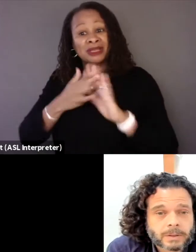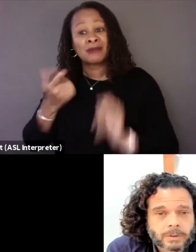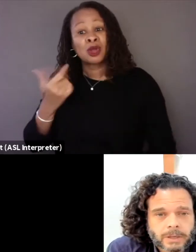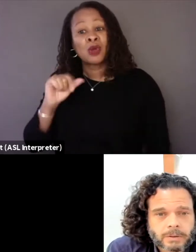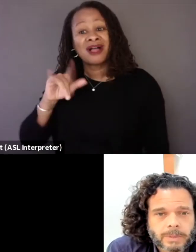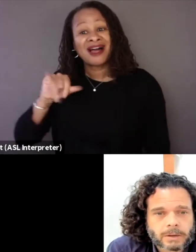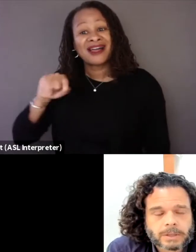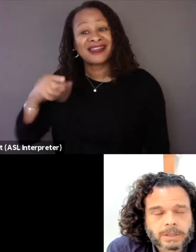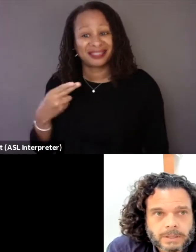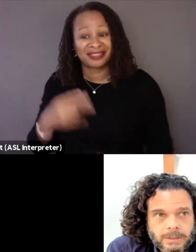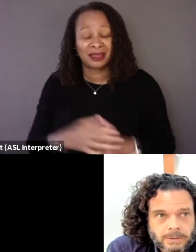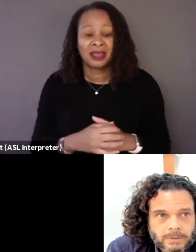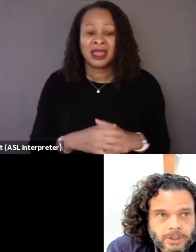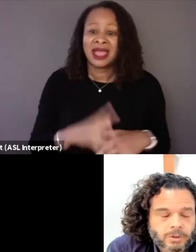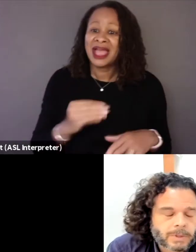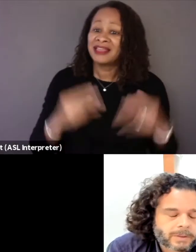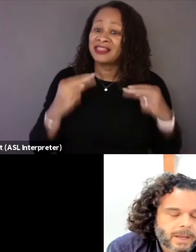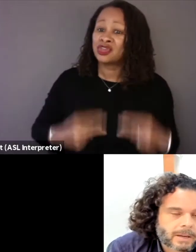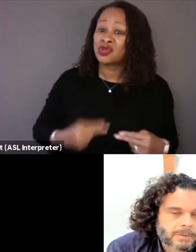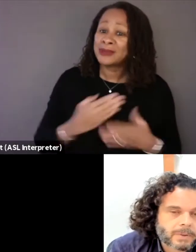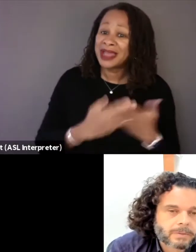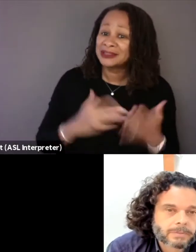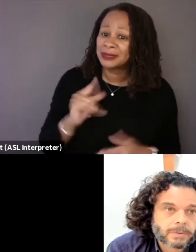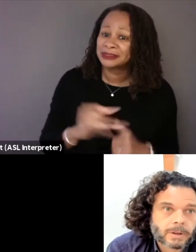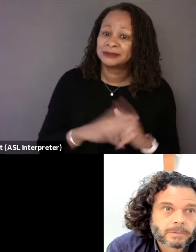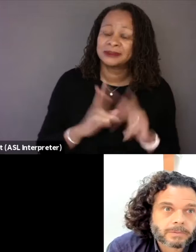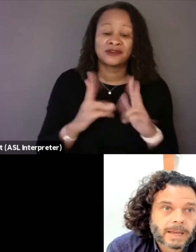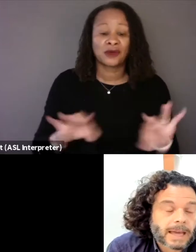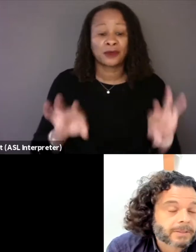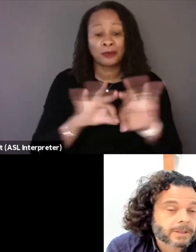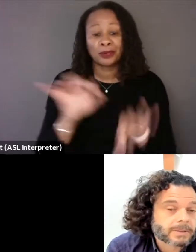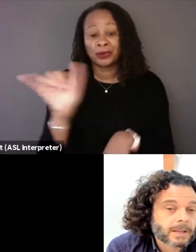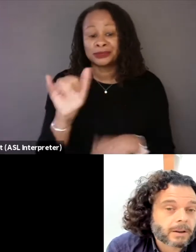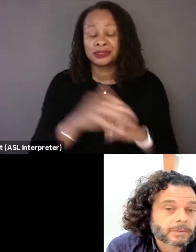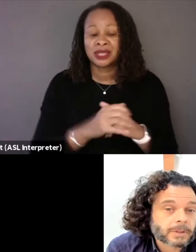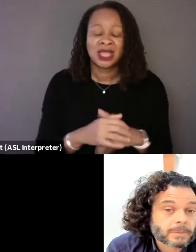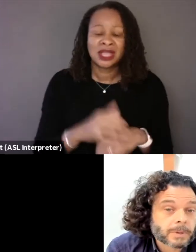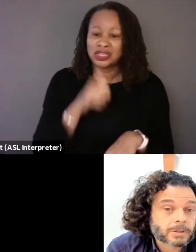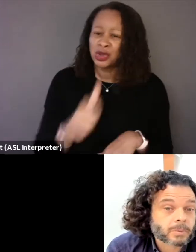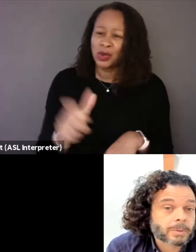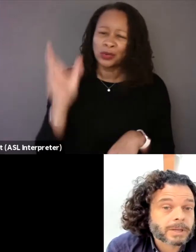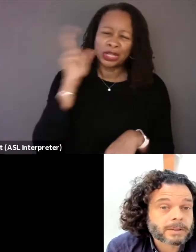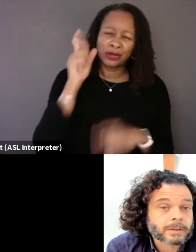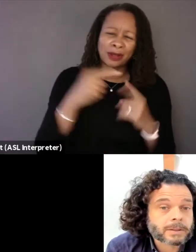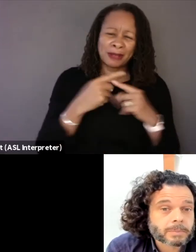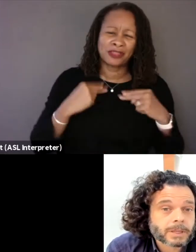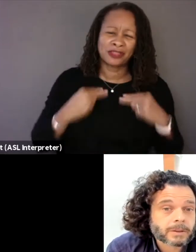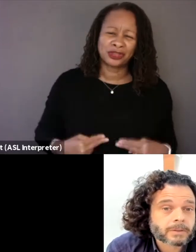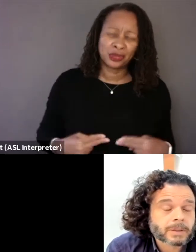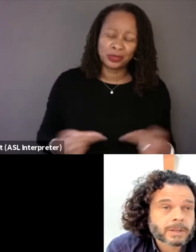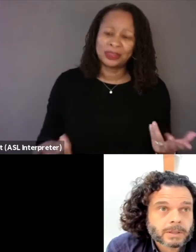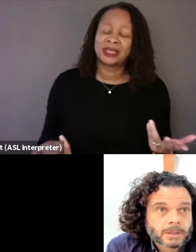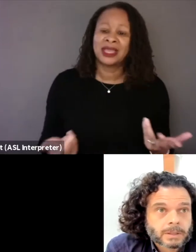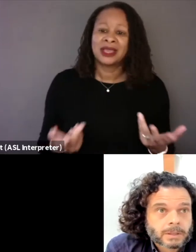you don't hear about the human side of, of, of athletes that often, especially women athletes, because,